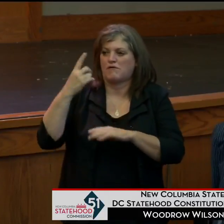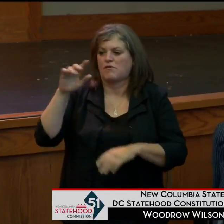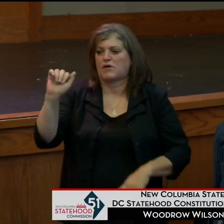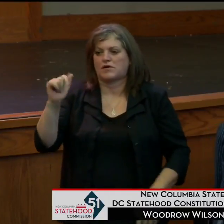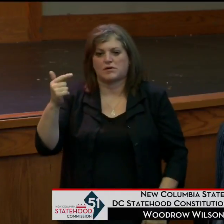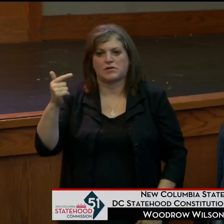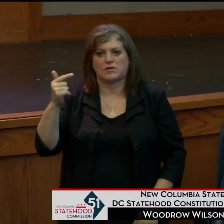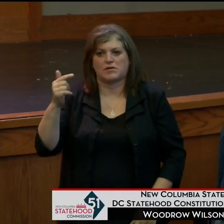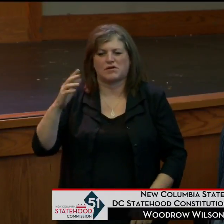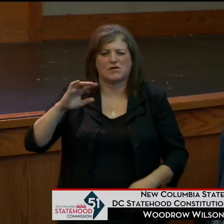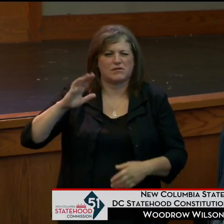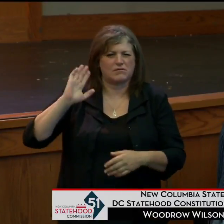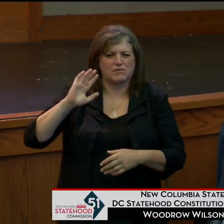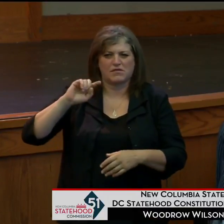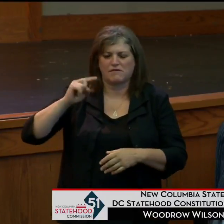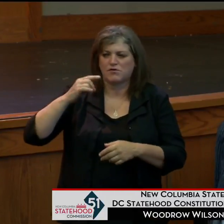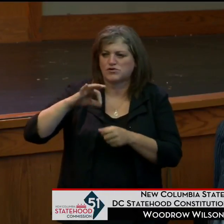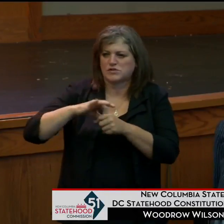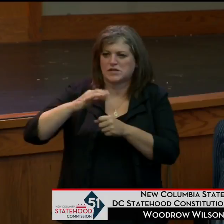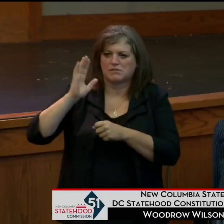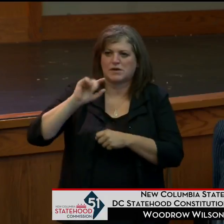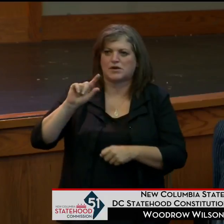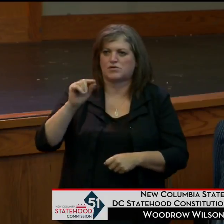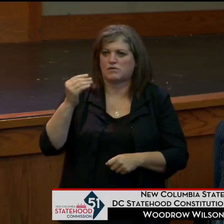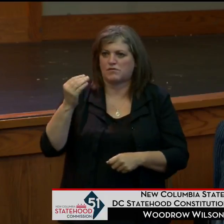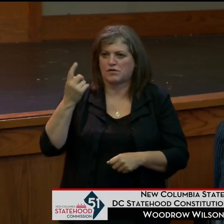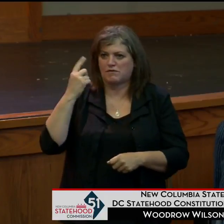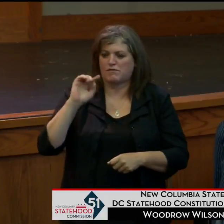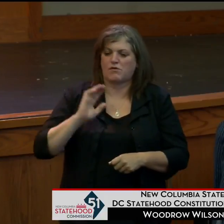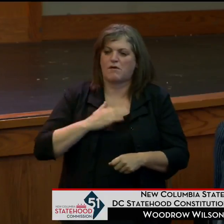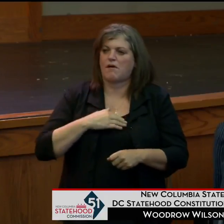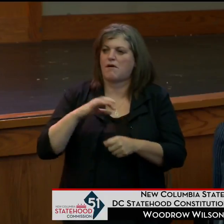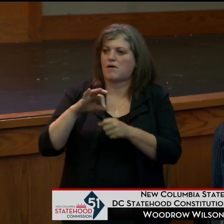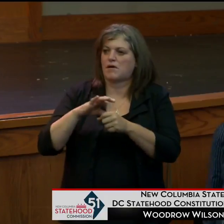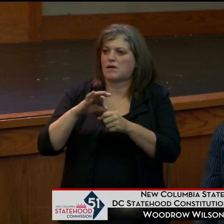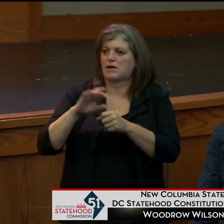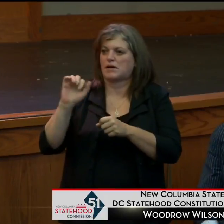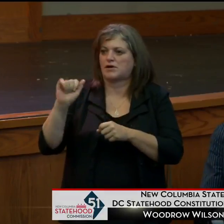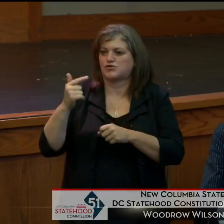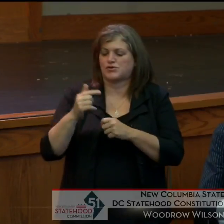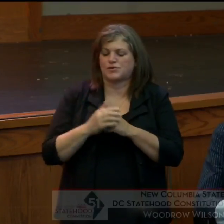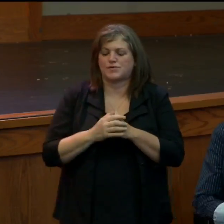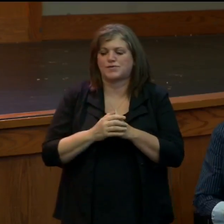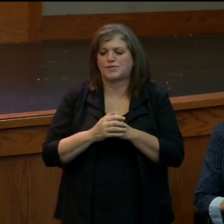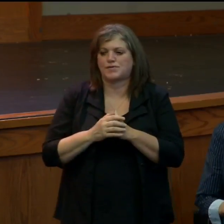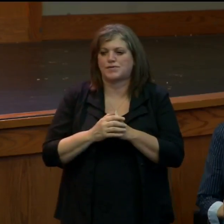GENERAL IN THE FIRST ELECTION IN 2014 FOR OUR ELECTED ATTORNEY GENERAL.